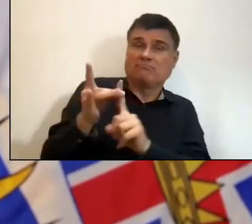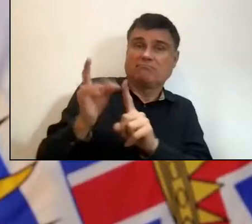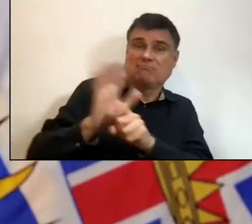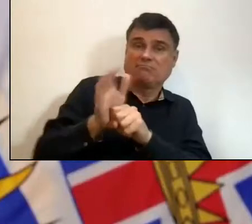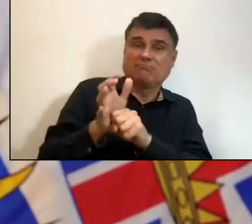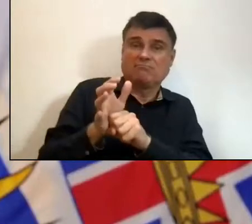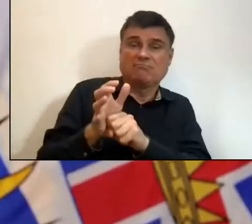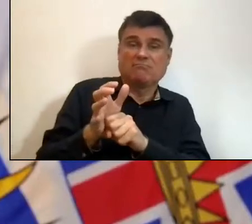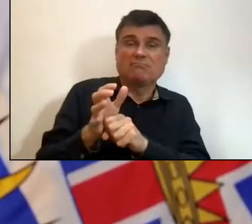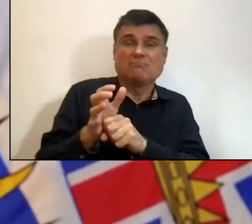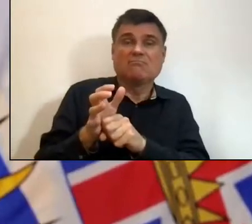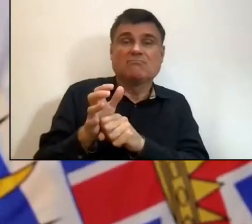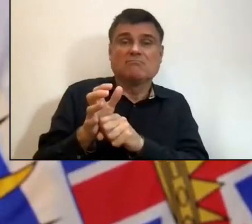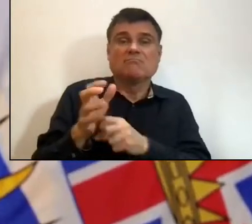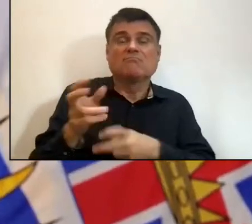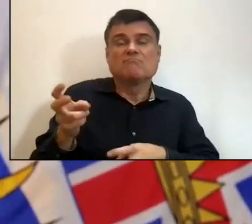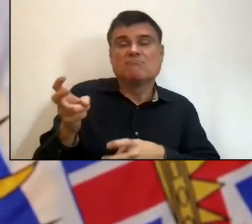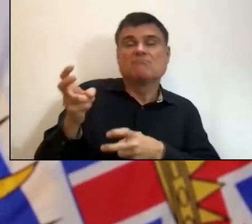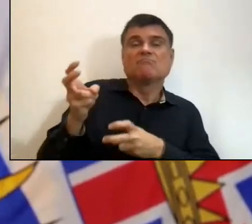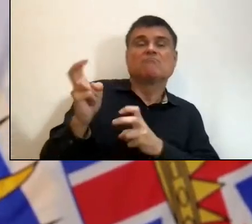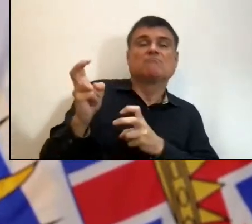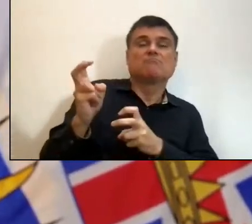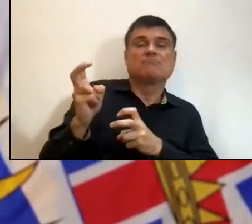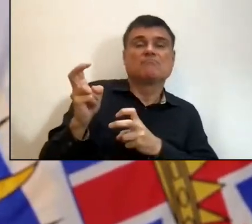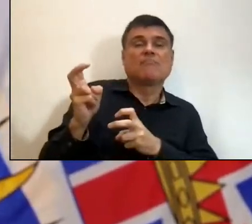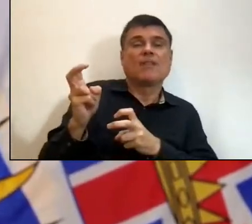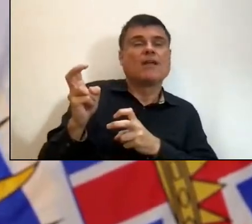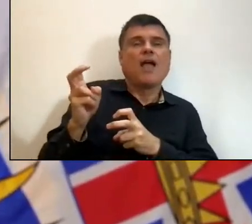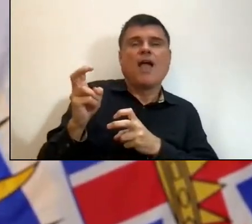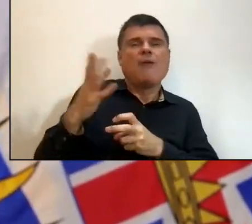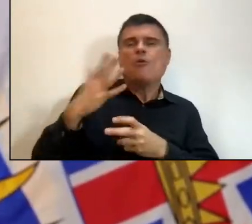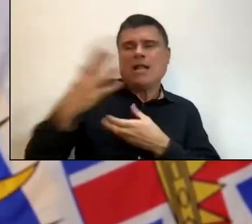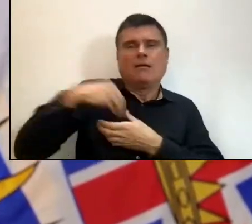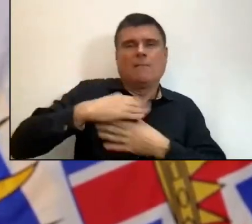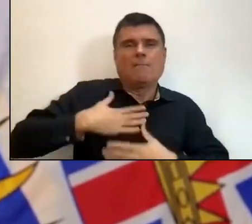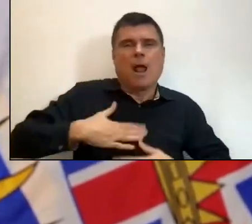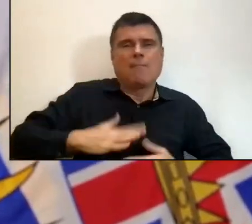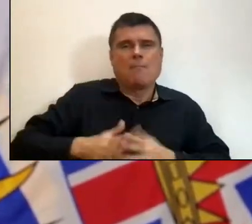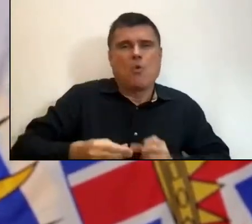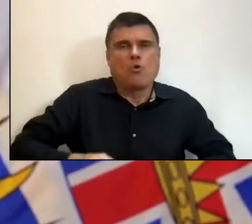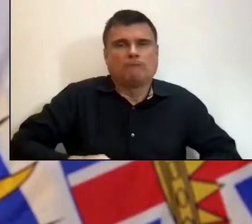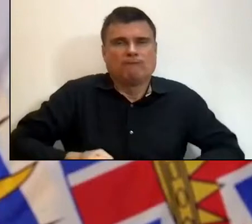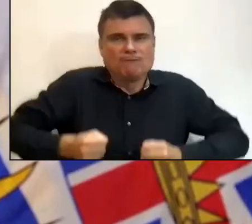your protection. We are moving and ramping these up quickly.